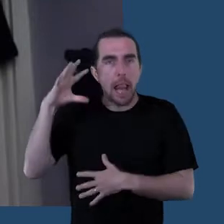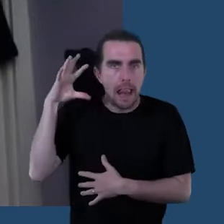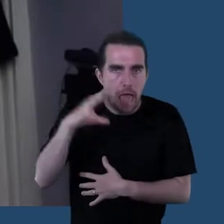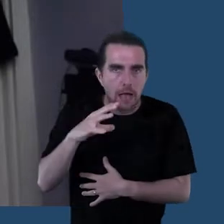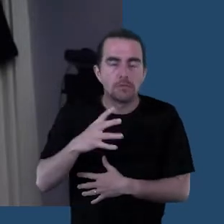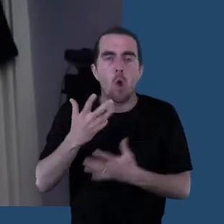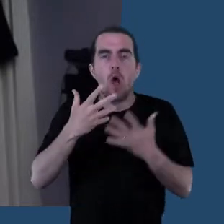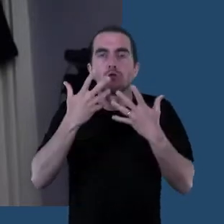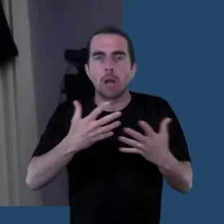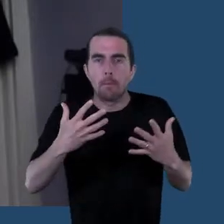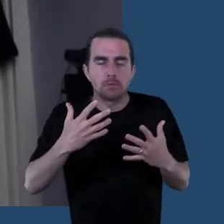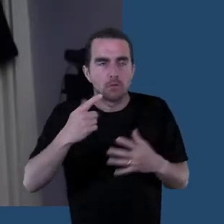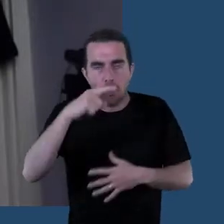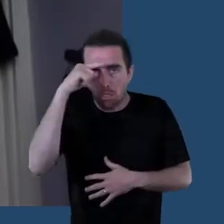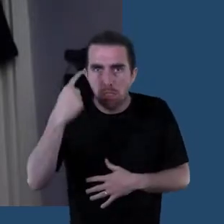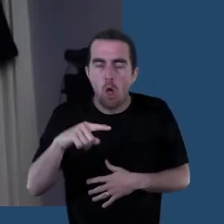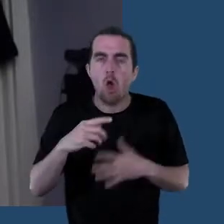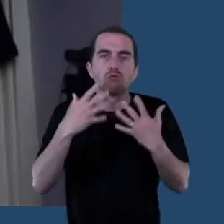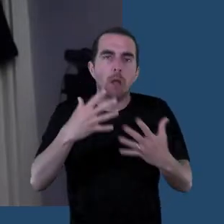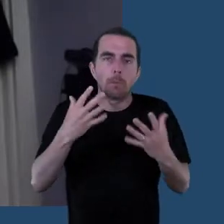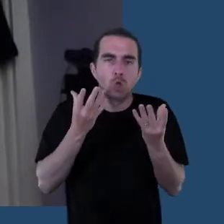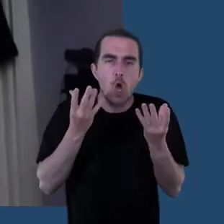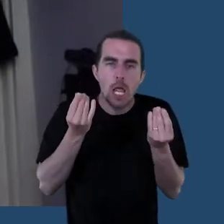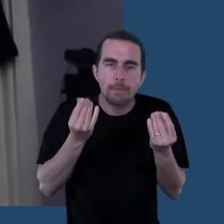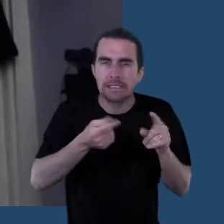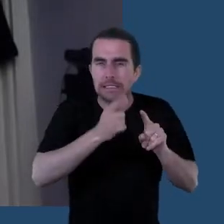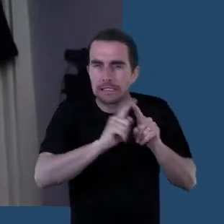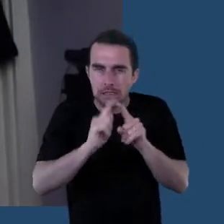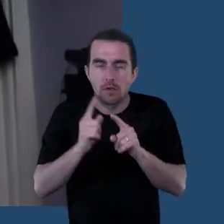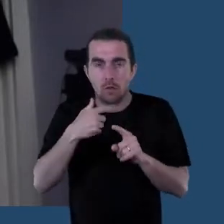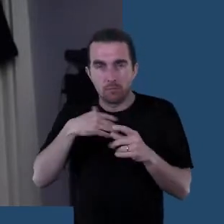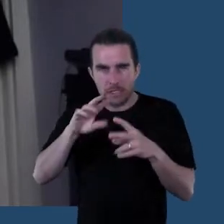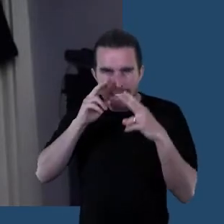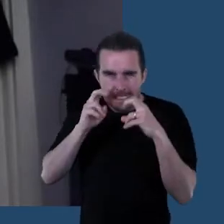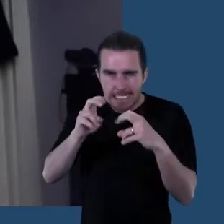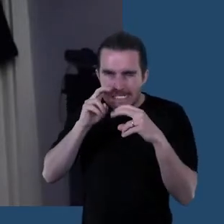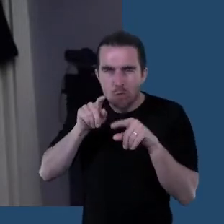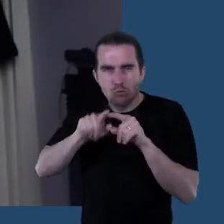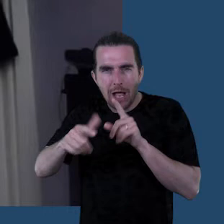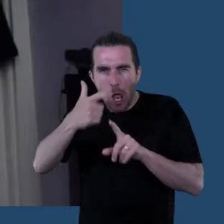too high a temperature. And we study these methods to try and understand that.